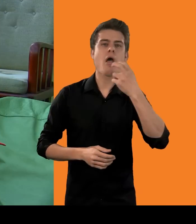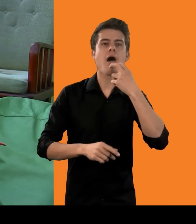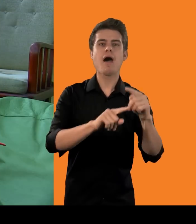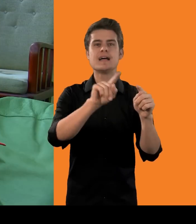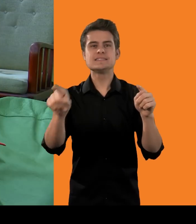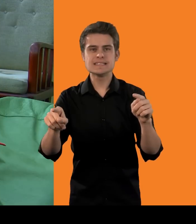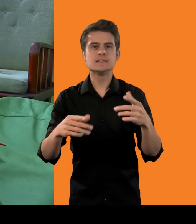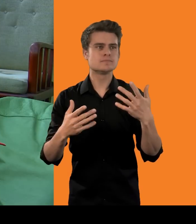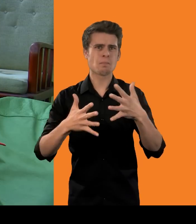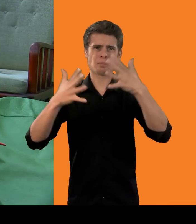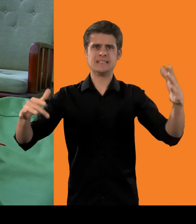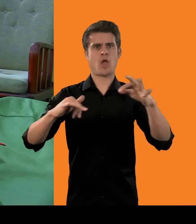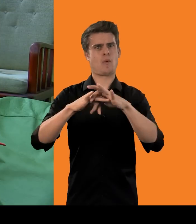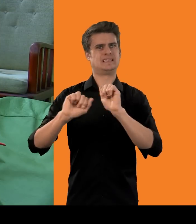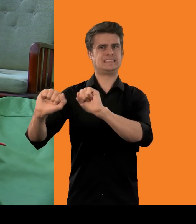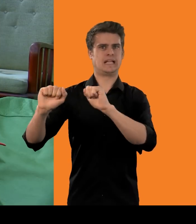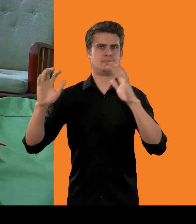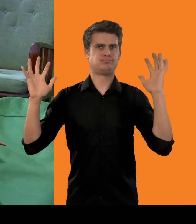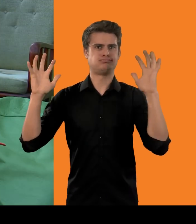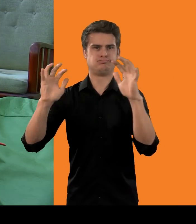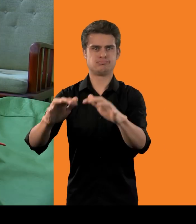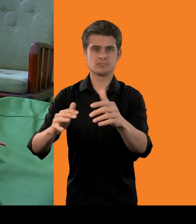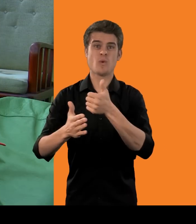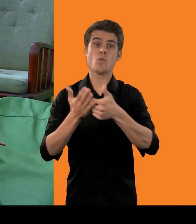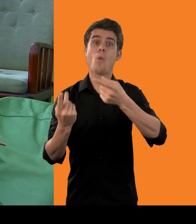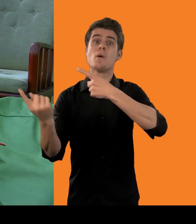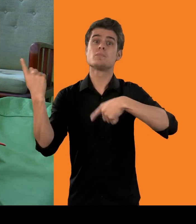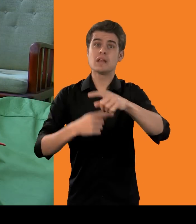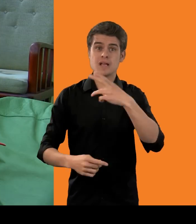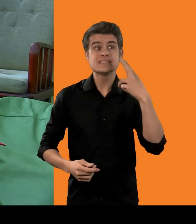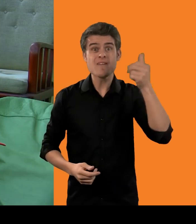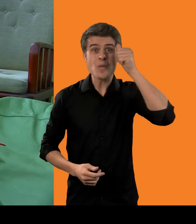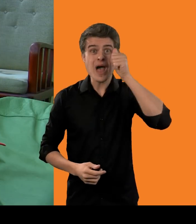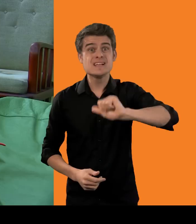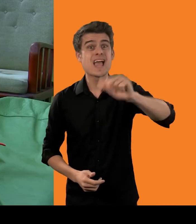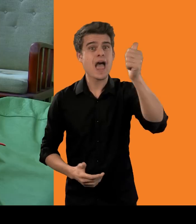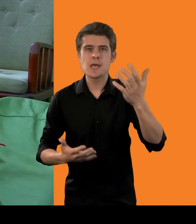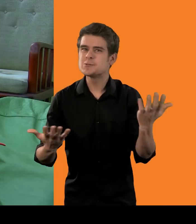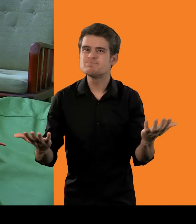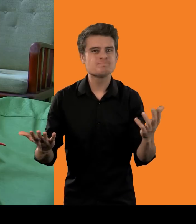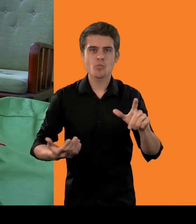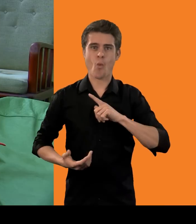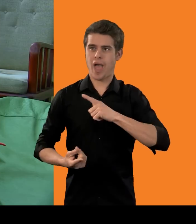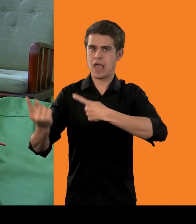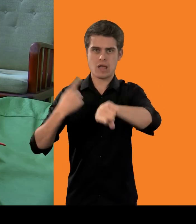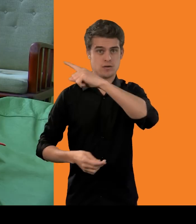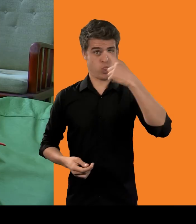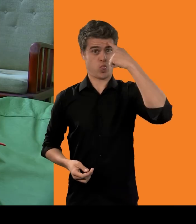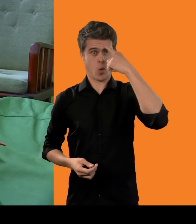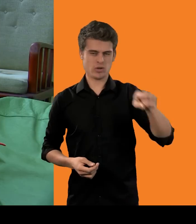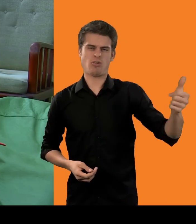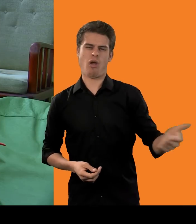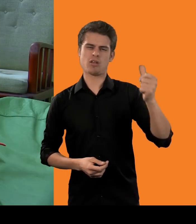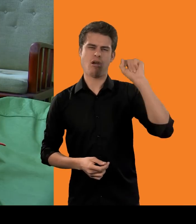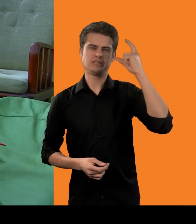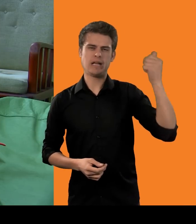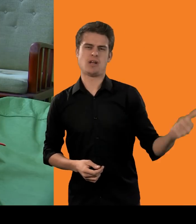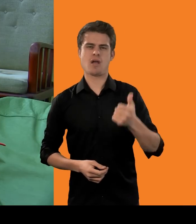Also in the past my mum’s aunties at big weddings they’re usually not very deaf aware